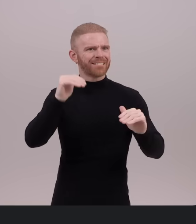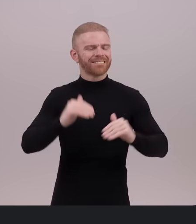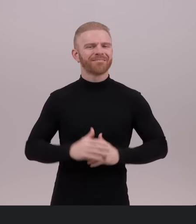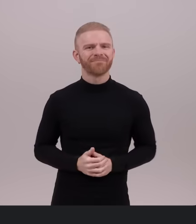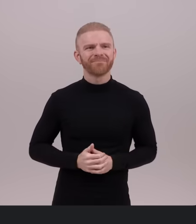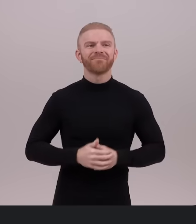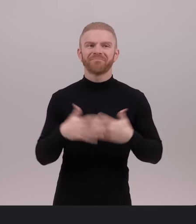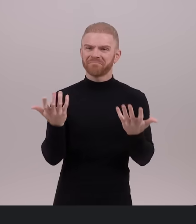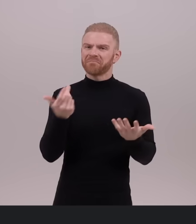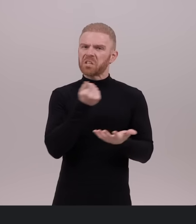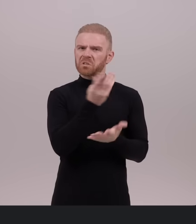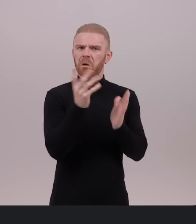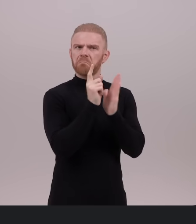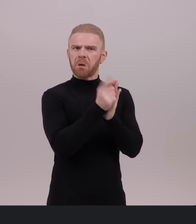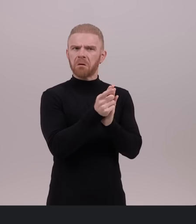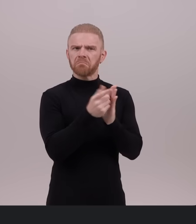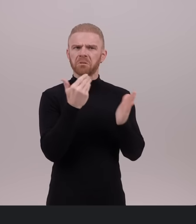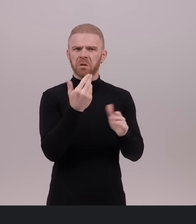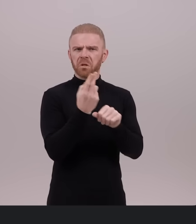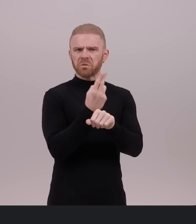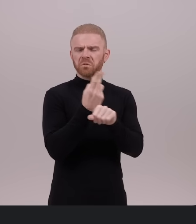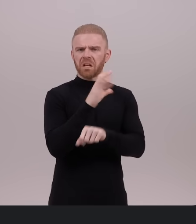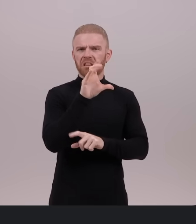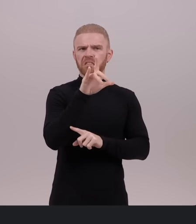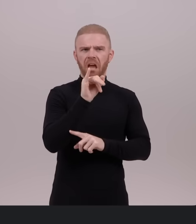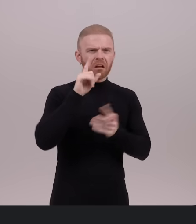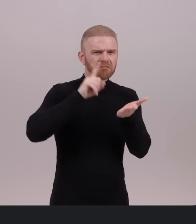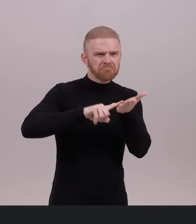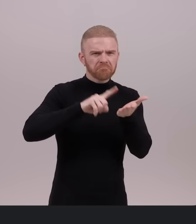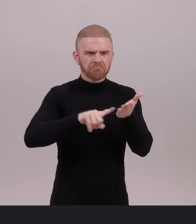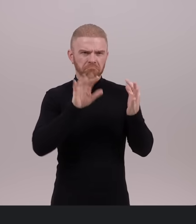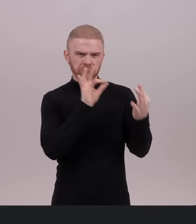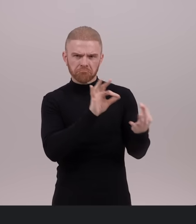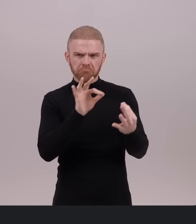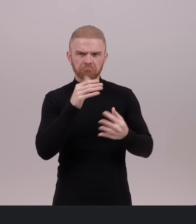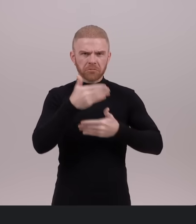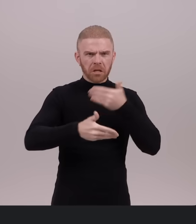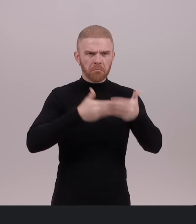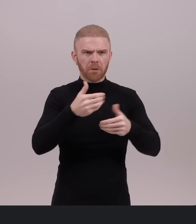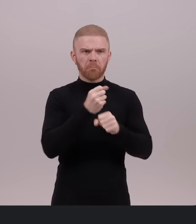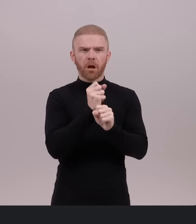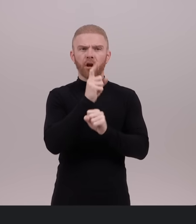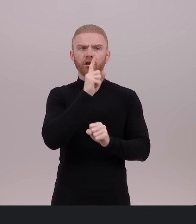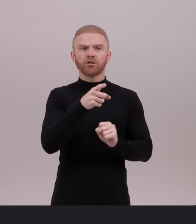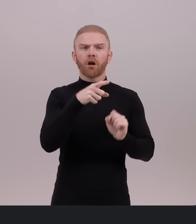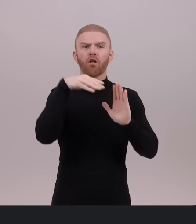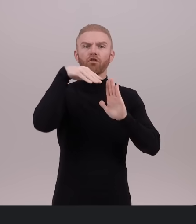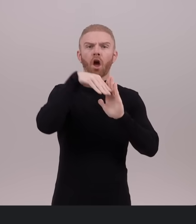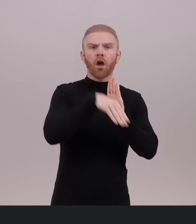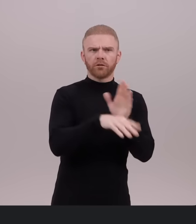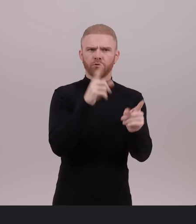let's use the CLI to do a quick sanity check on the first few steps to make sure the loss is trending in the right direction and everything is healthy.